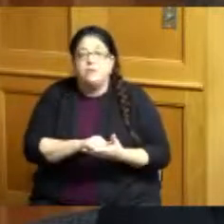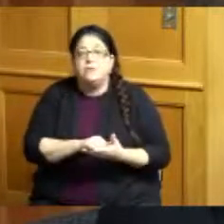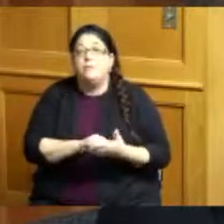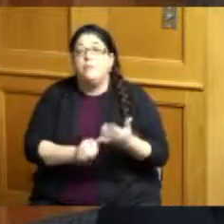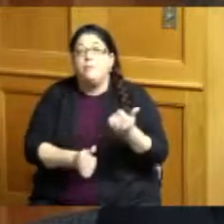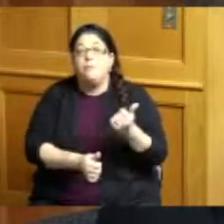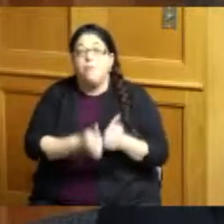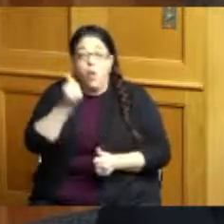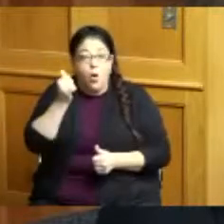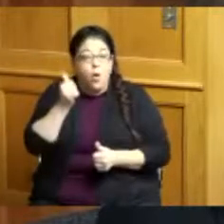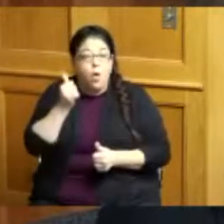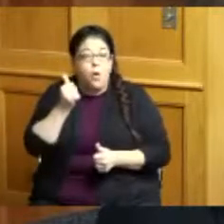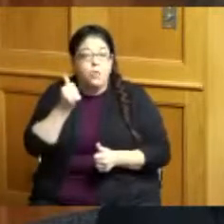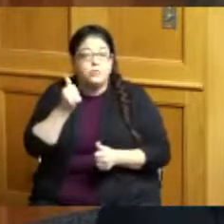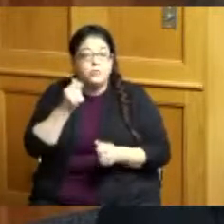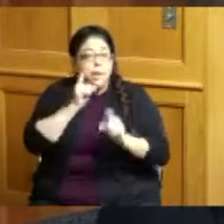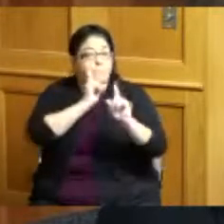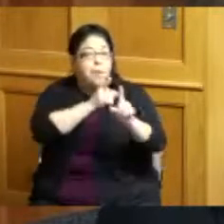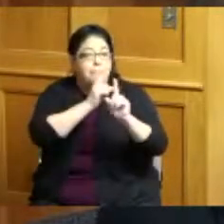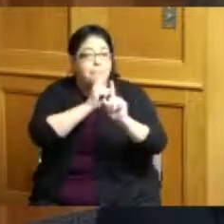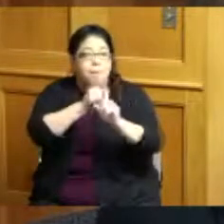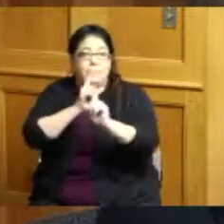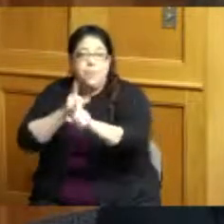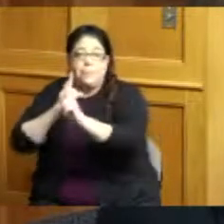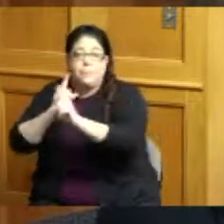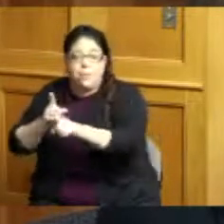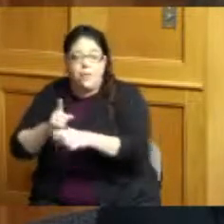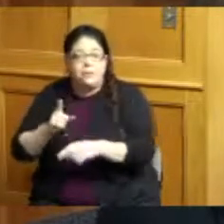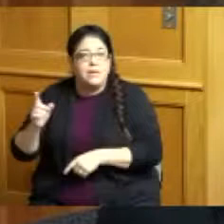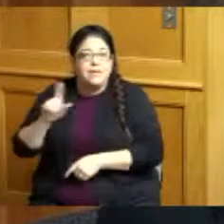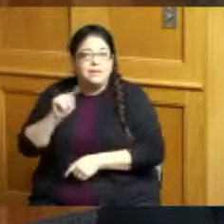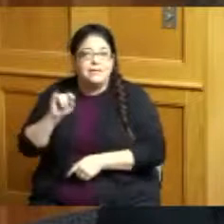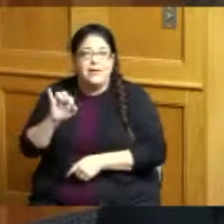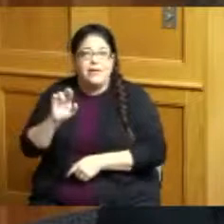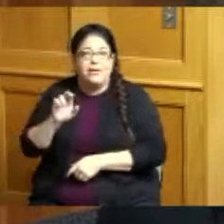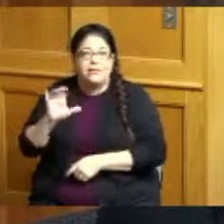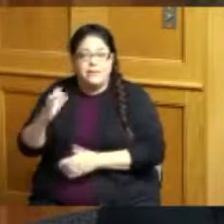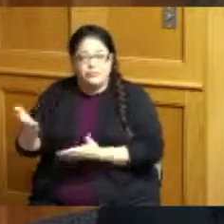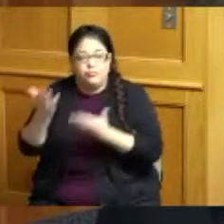are achieving their goals and the TIRC recommended that we continue those agreement there were two